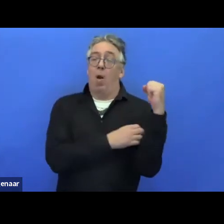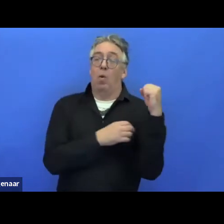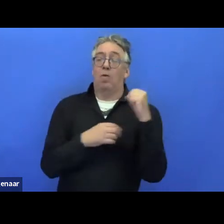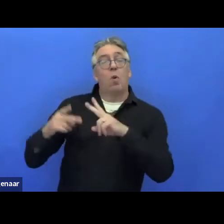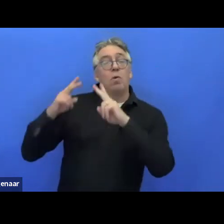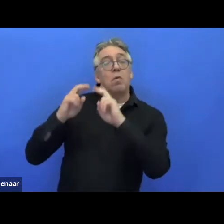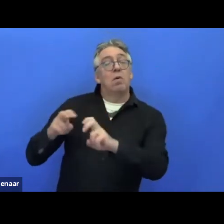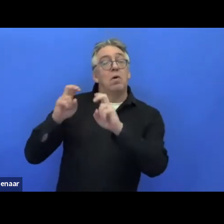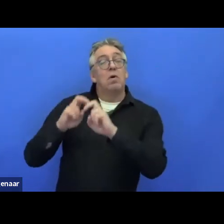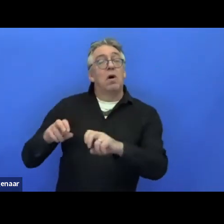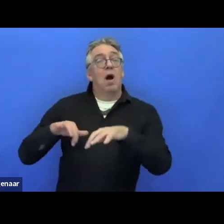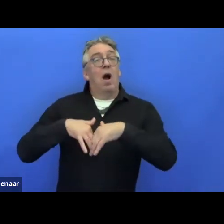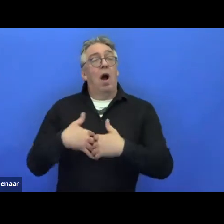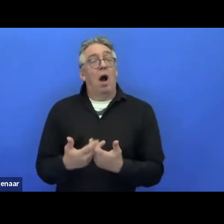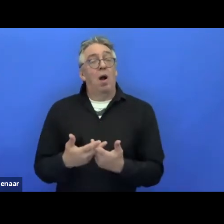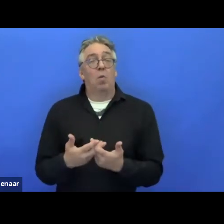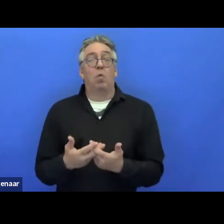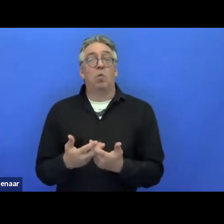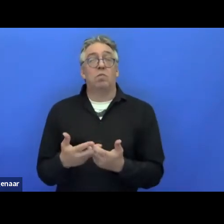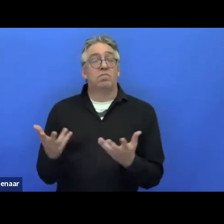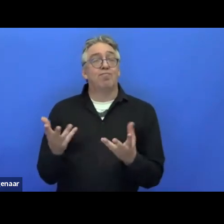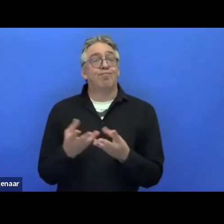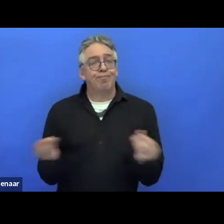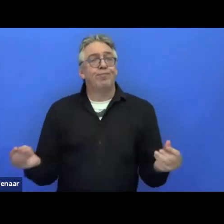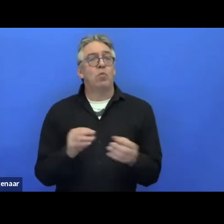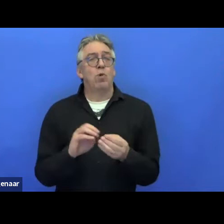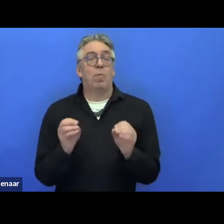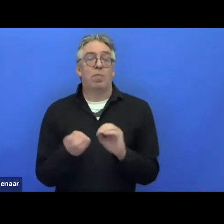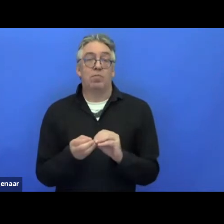The Ombudsman's decisions aren't binding, so remember this,